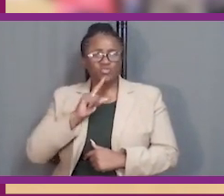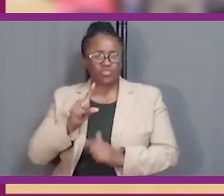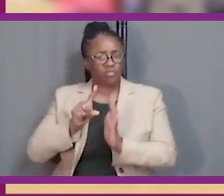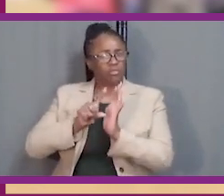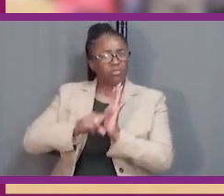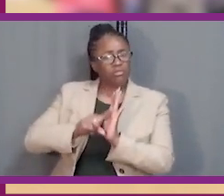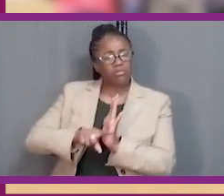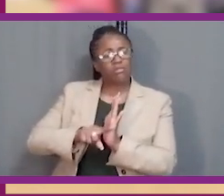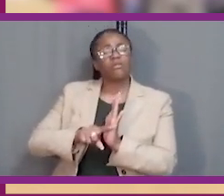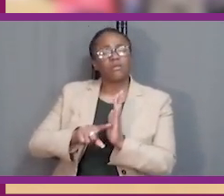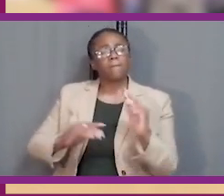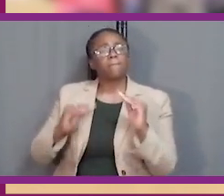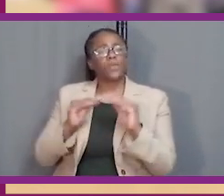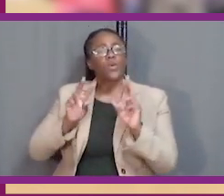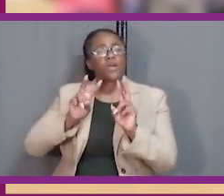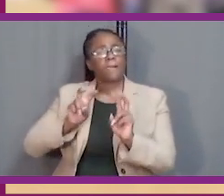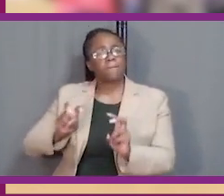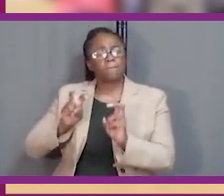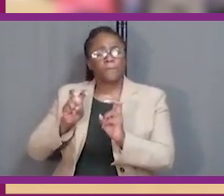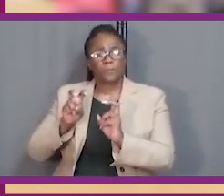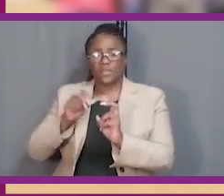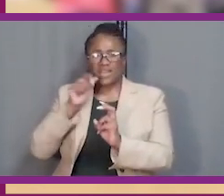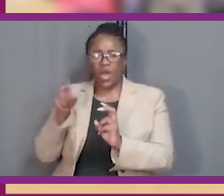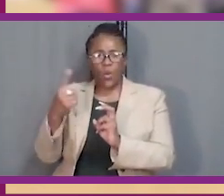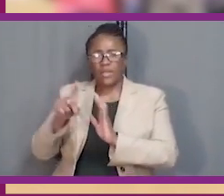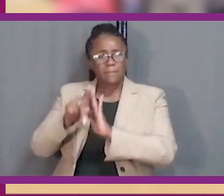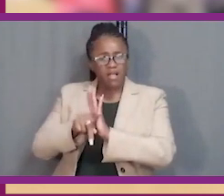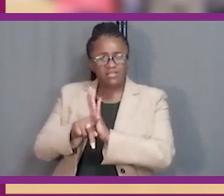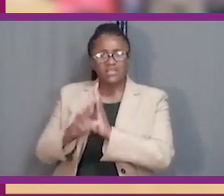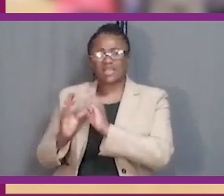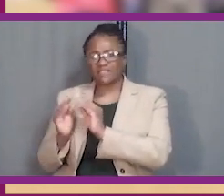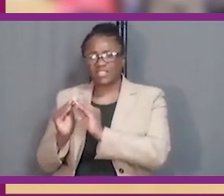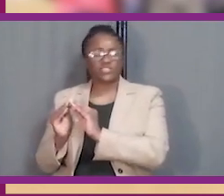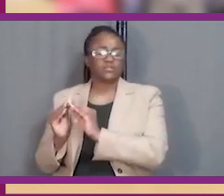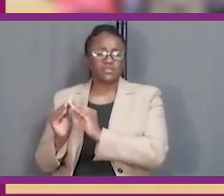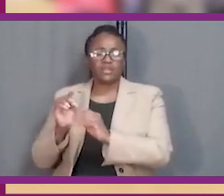but also in the implementation. And for them being seen to access the justice they deserve